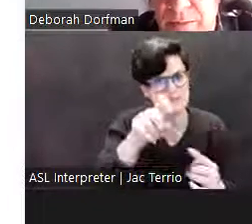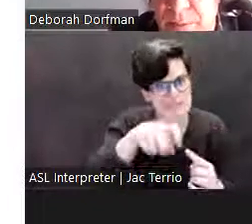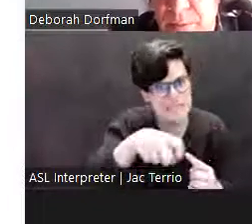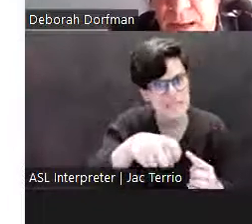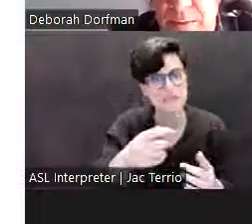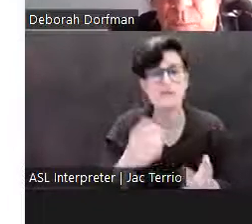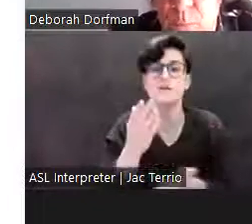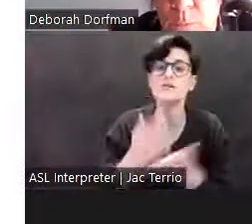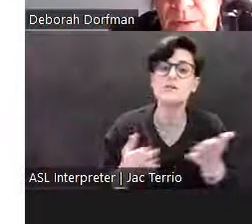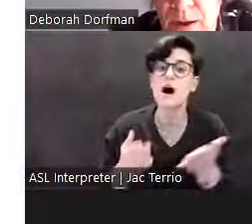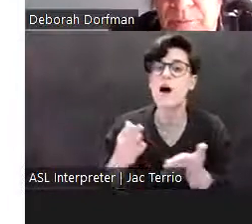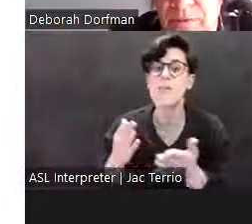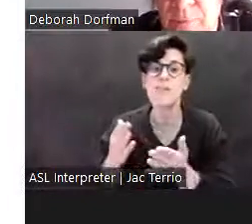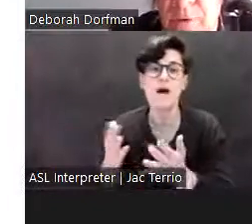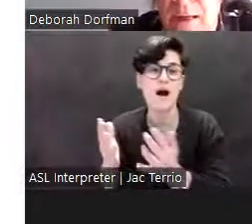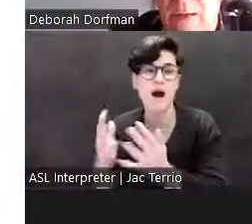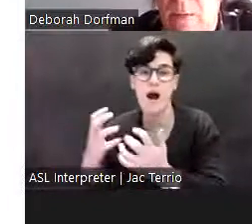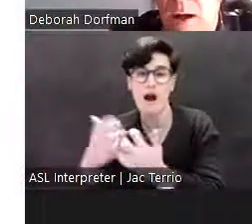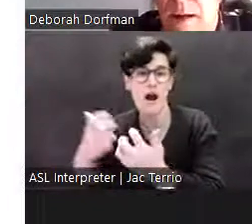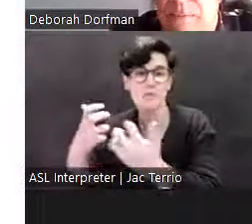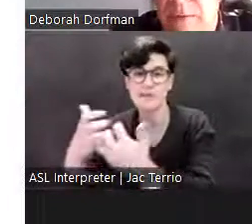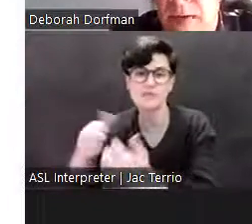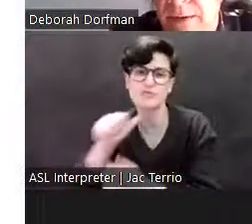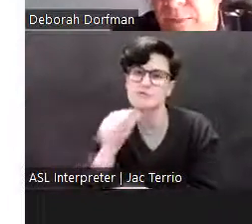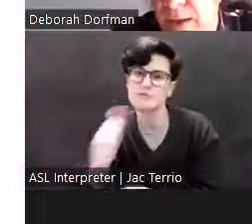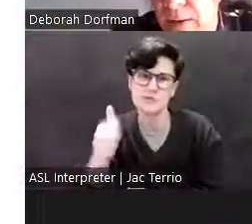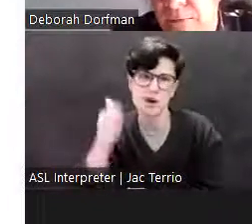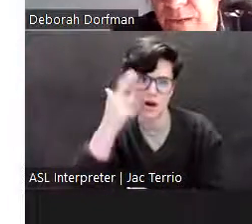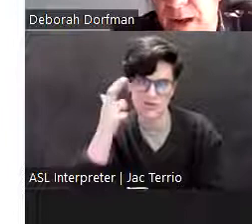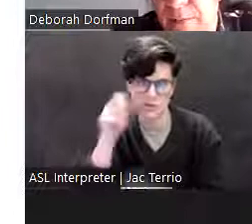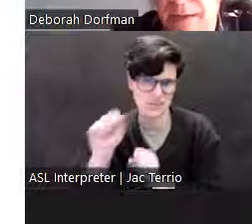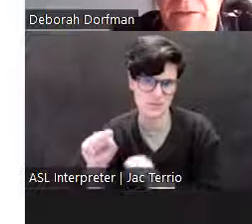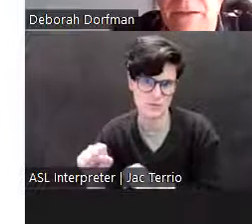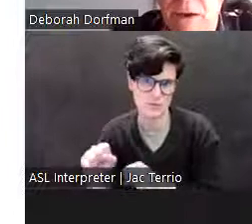reasonable and when they're not reasonable. 15:19:36 That is because the accommodation